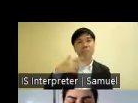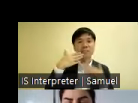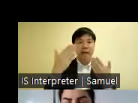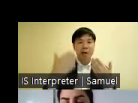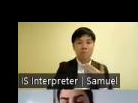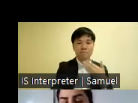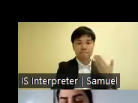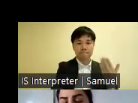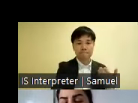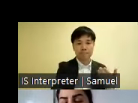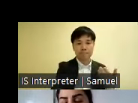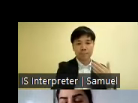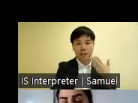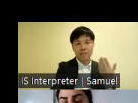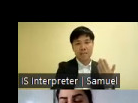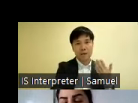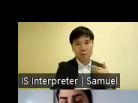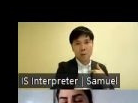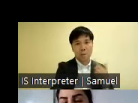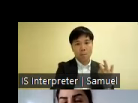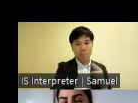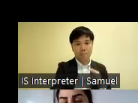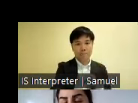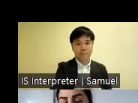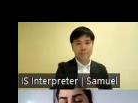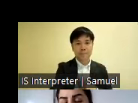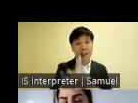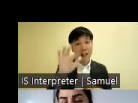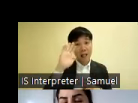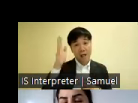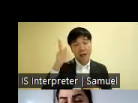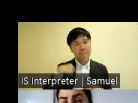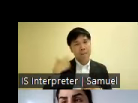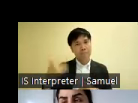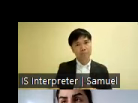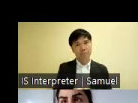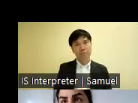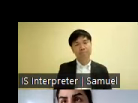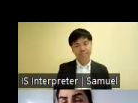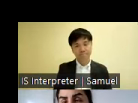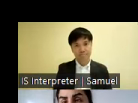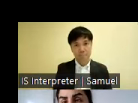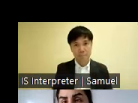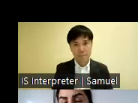Mohammed has been cut. Ladies and Gentlemen, the text of Mohammad Ali has been cut.